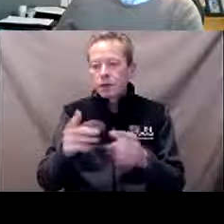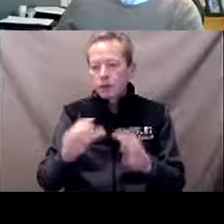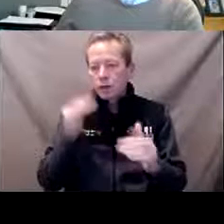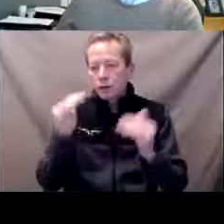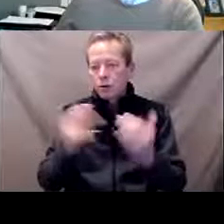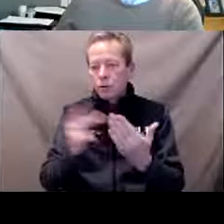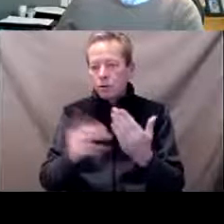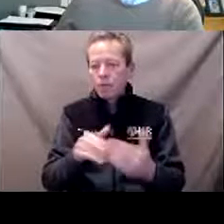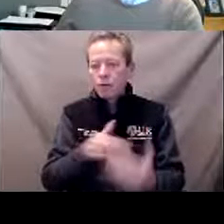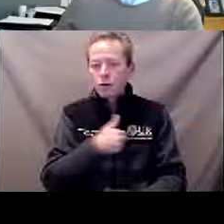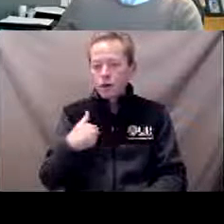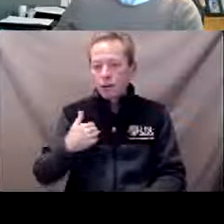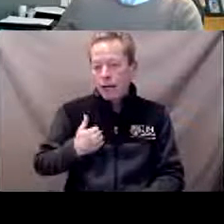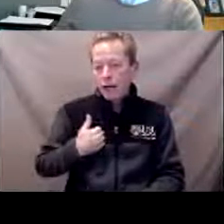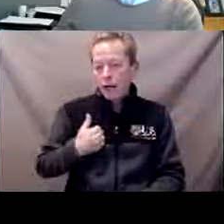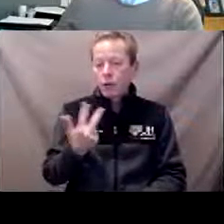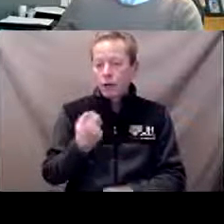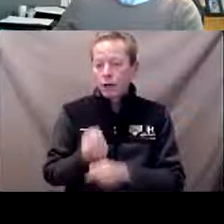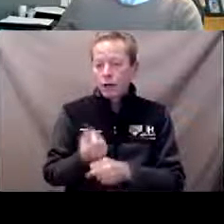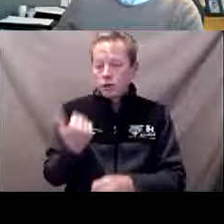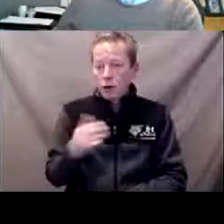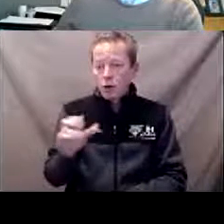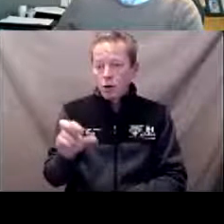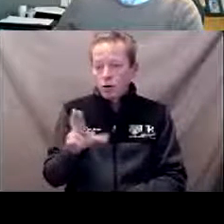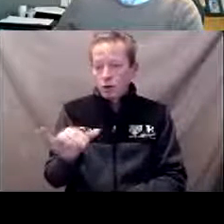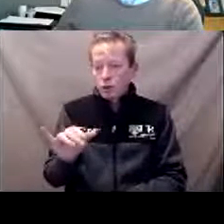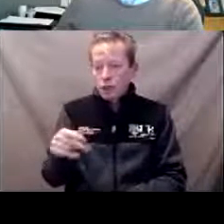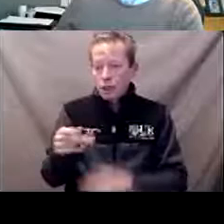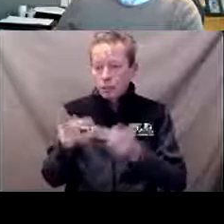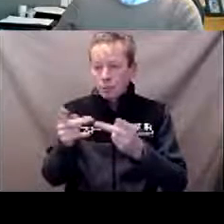Canada. Three years ago the team at Surrey Place recognized the critical need for the development